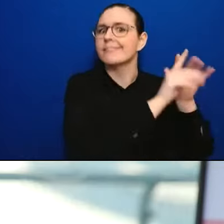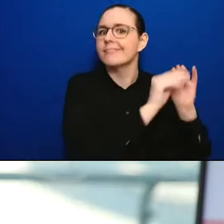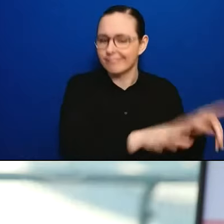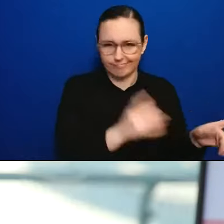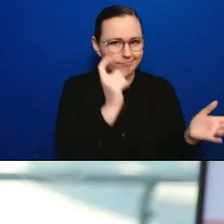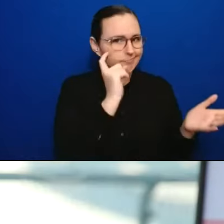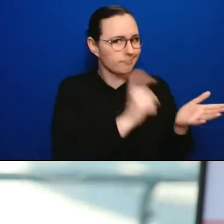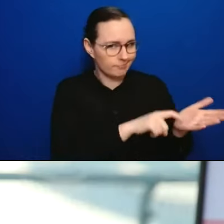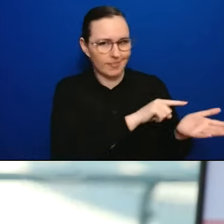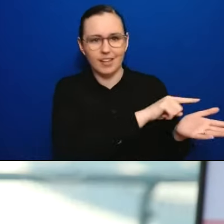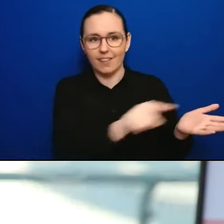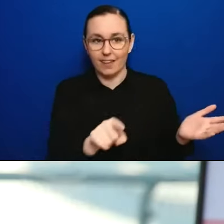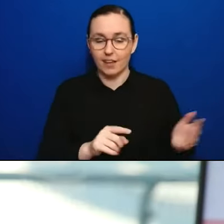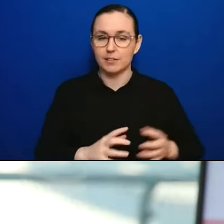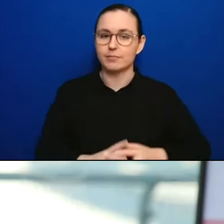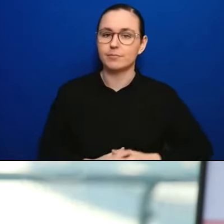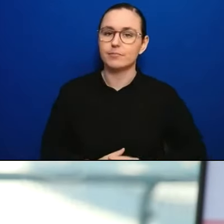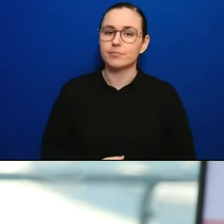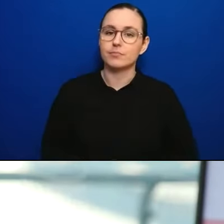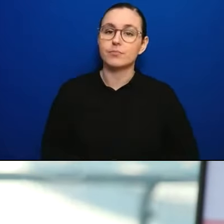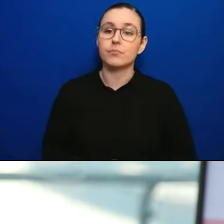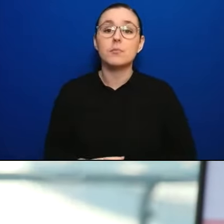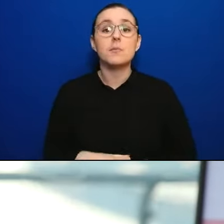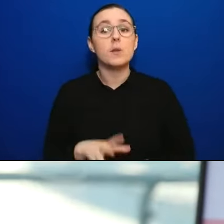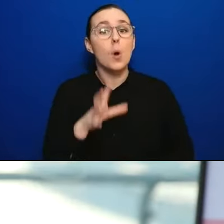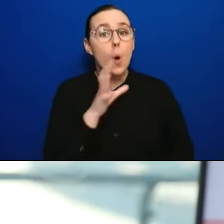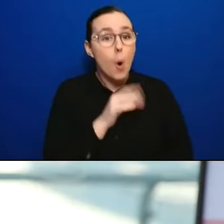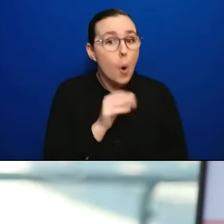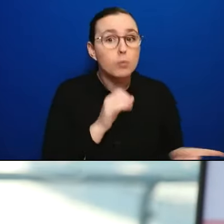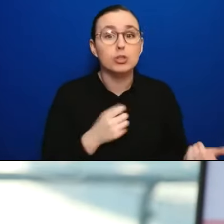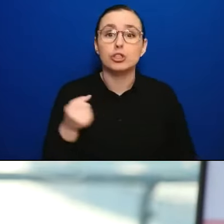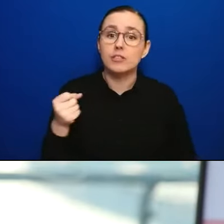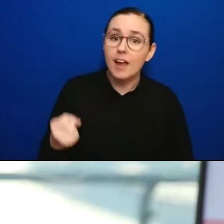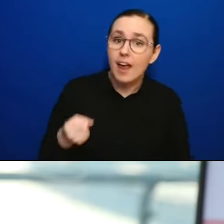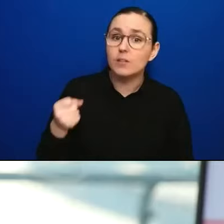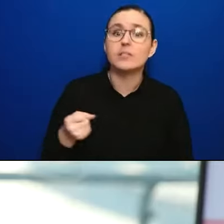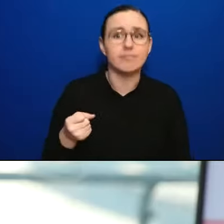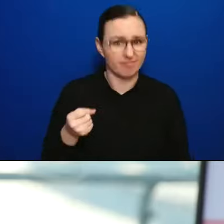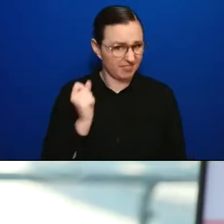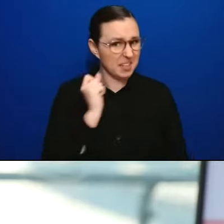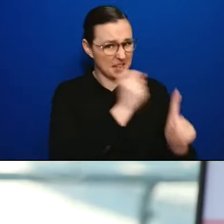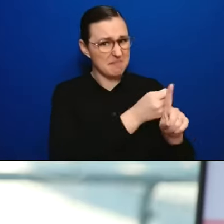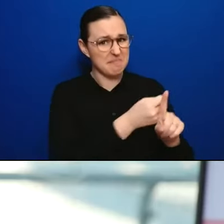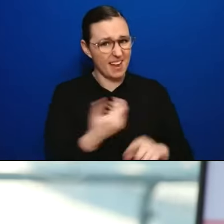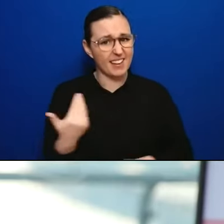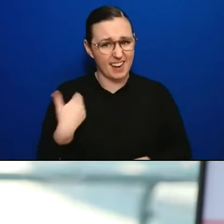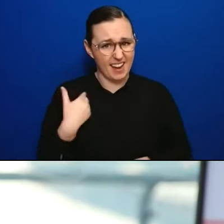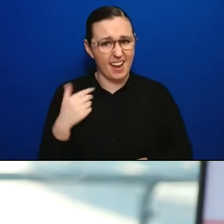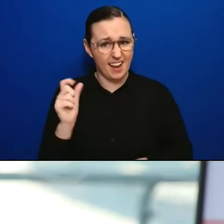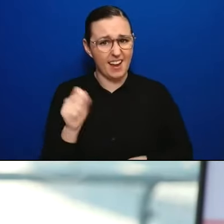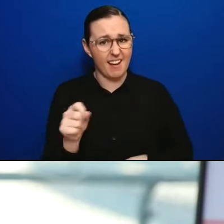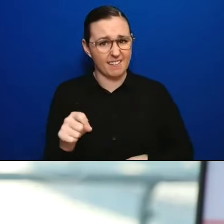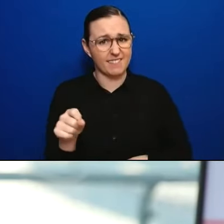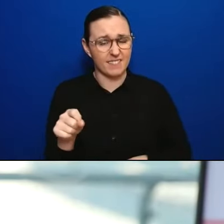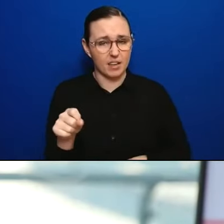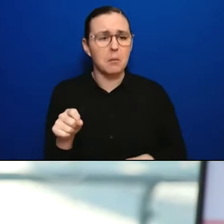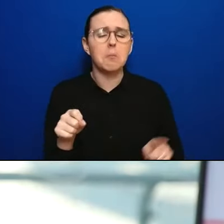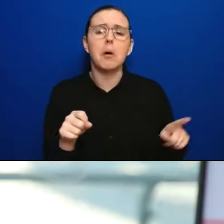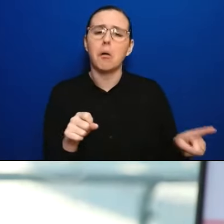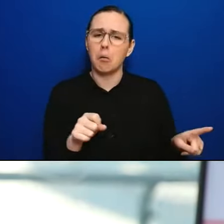that reflected in the numbers of outbreaks that we're seeing. And while there is no question that, again, our seniors and